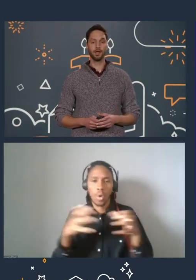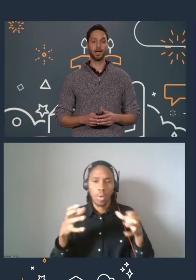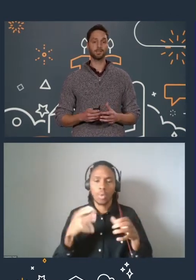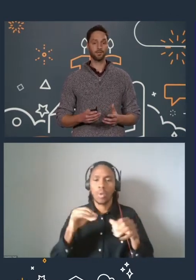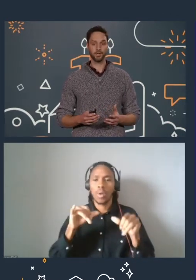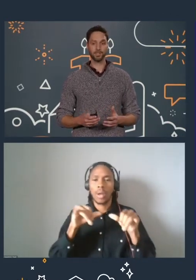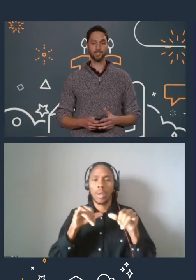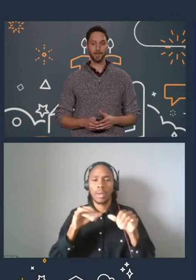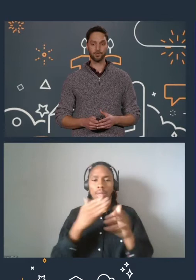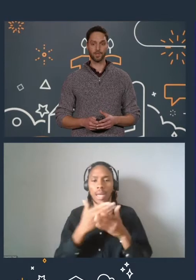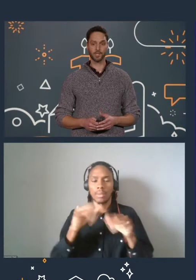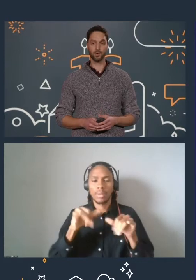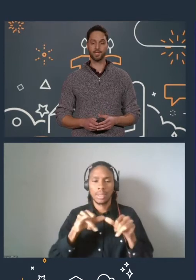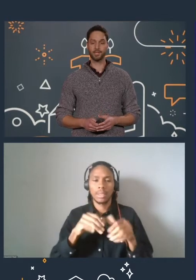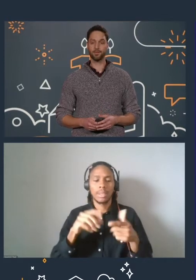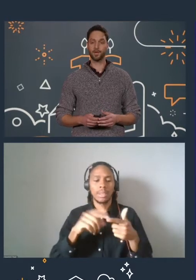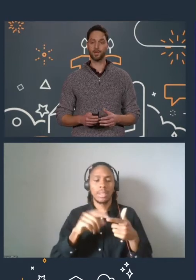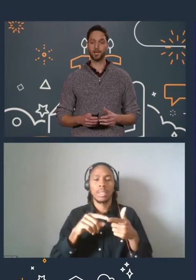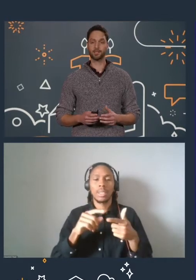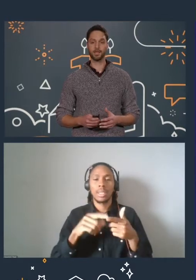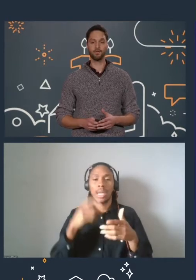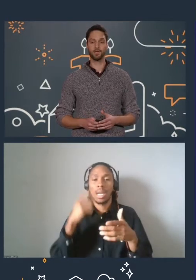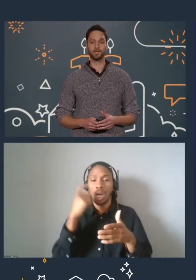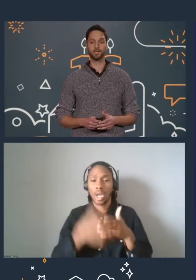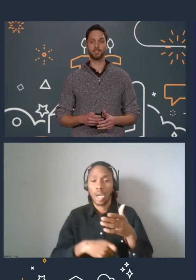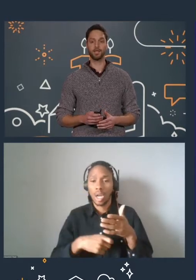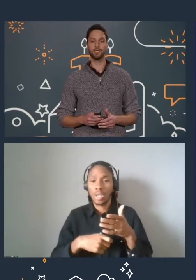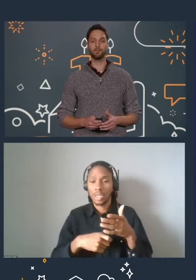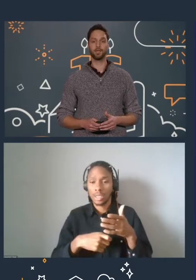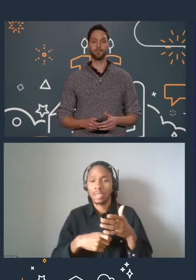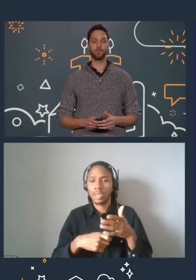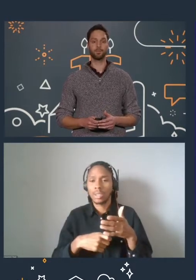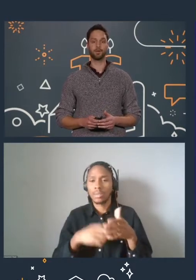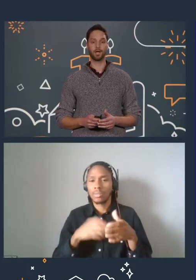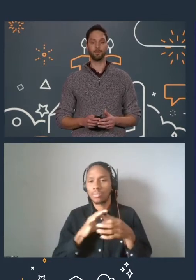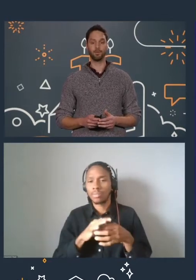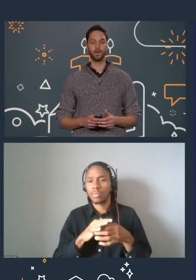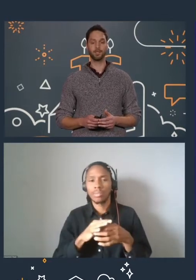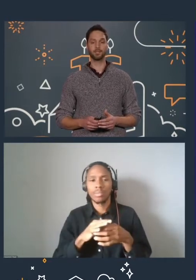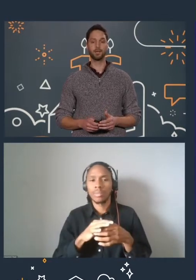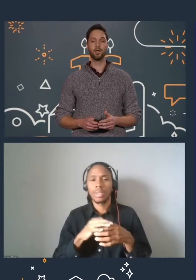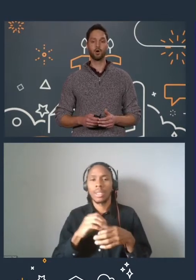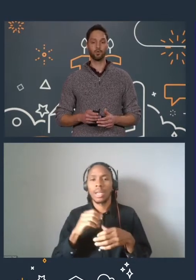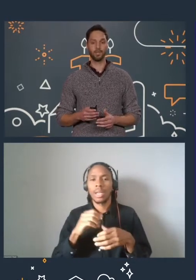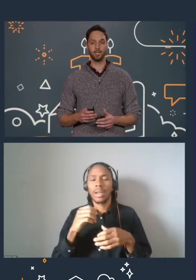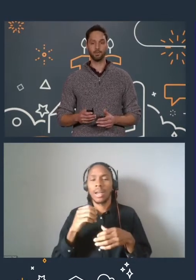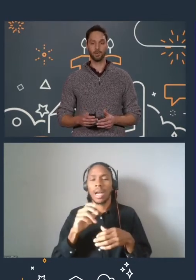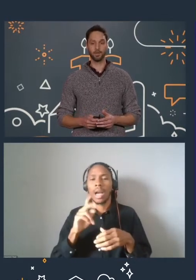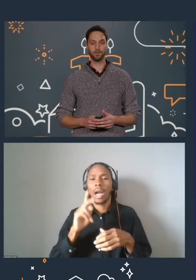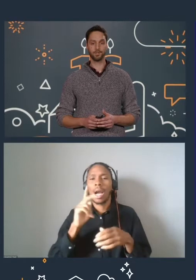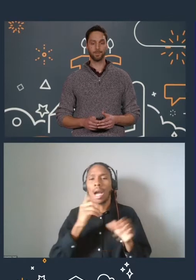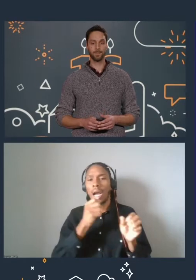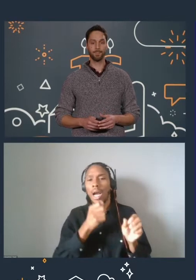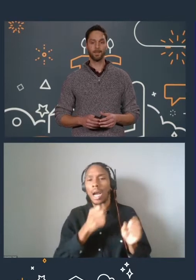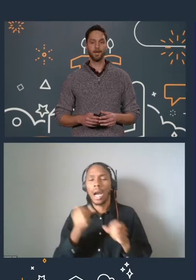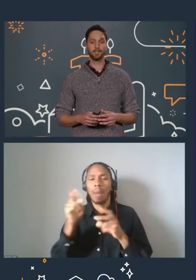Cost efficiency metrics to identify cost savings such as incomplete multi-part upload bytes or delete markers.